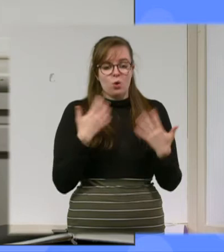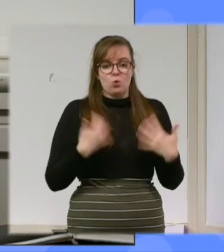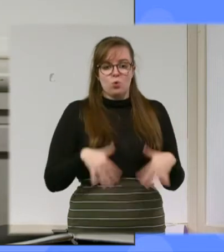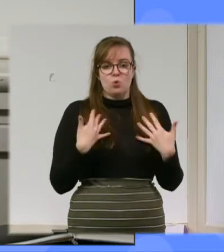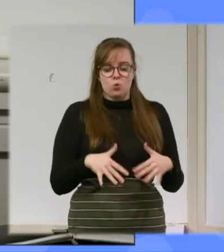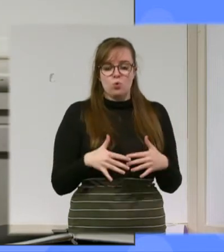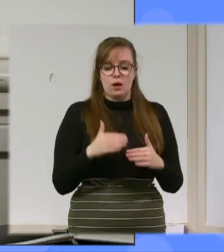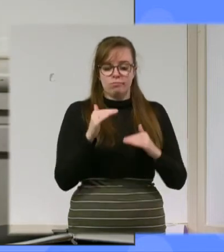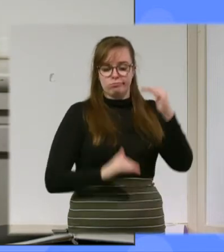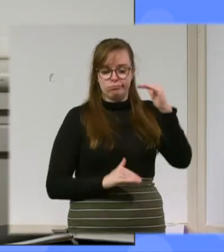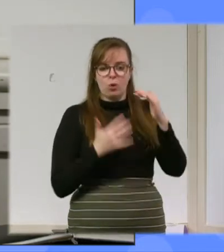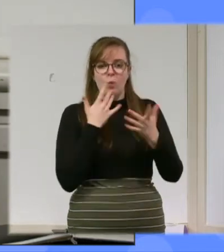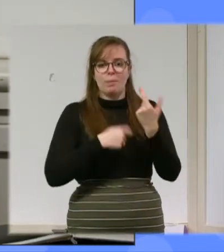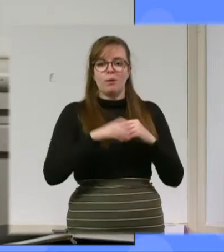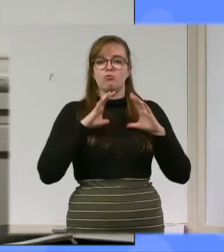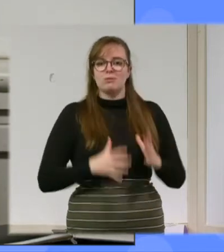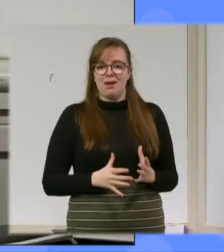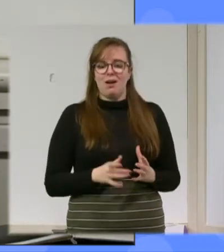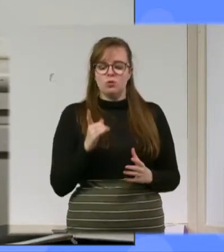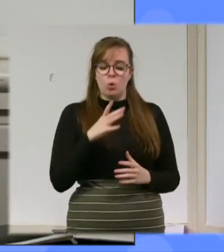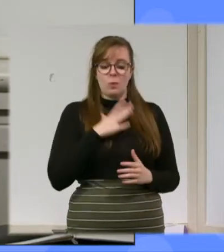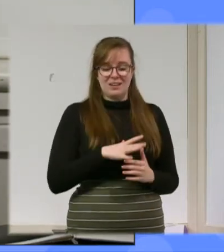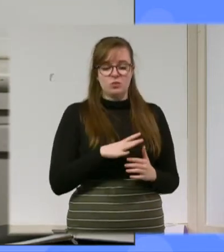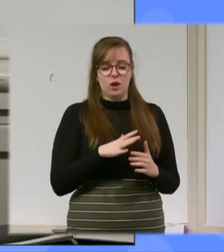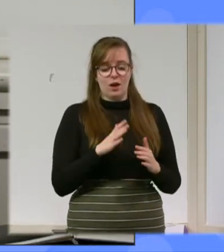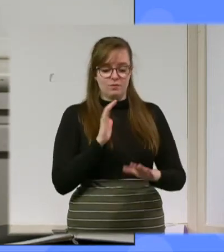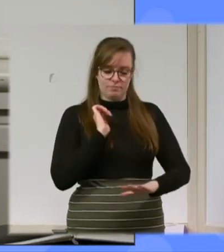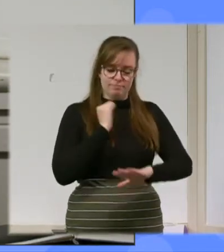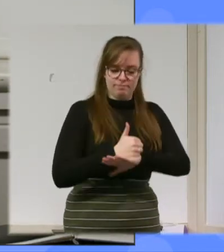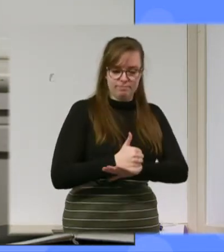retirement as well so we need to have a fairly fundamental in my view rethink